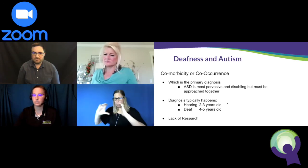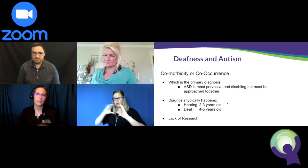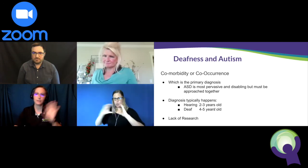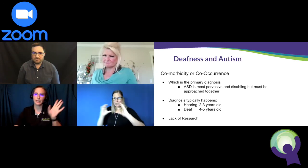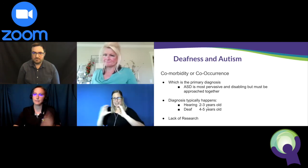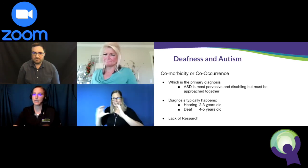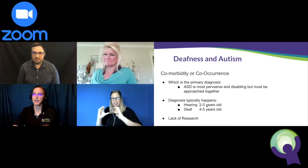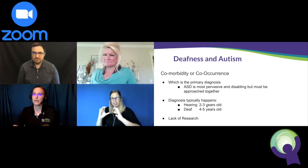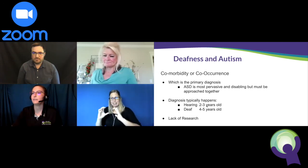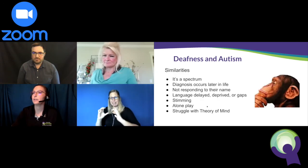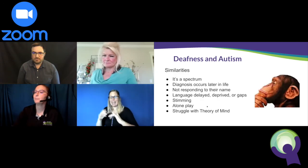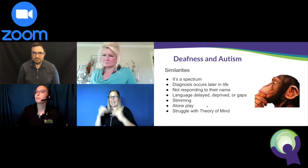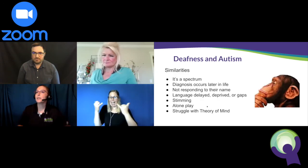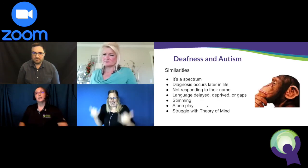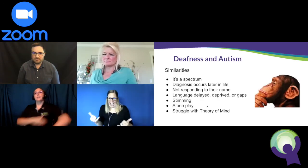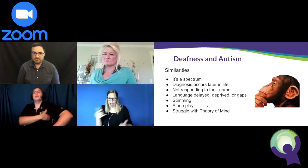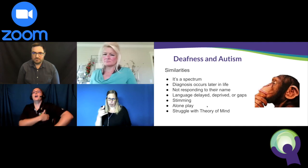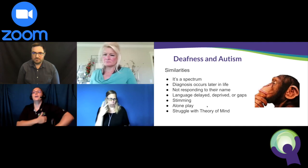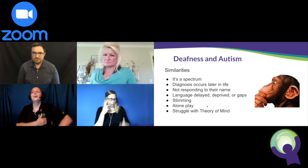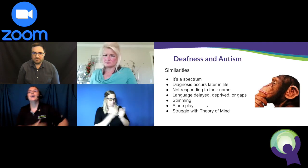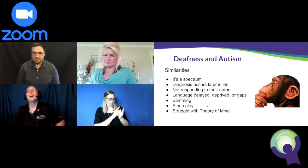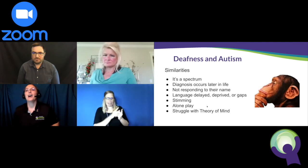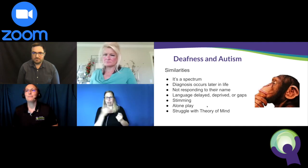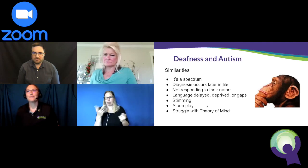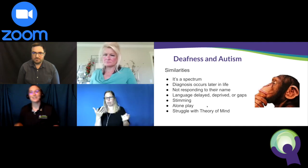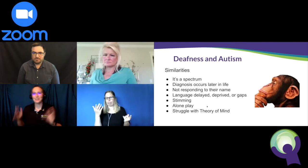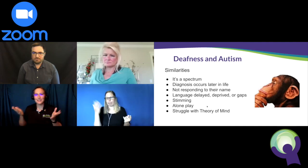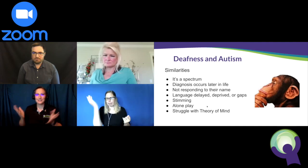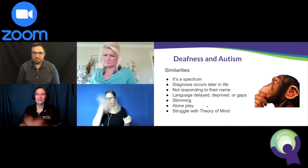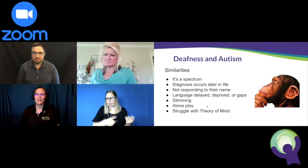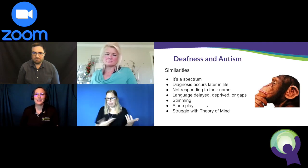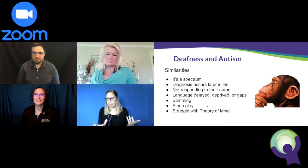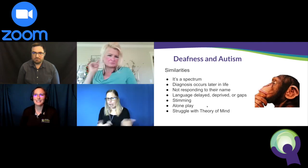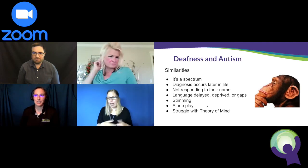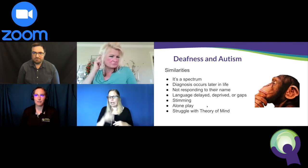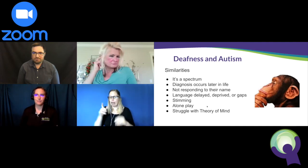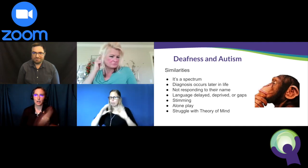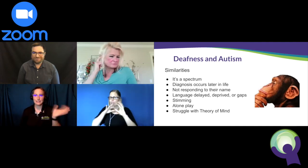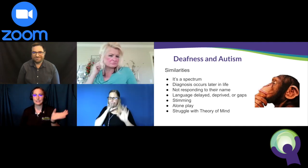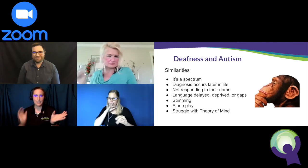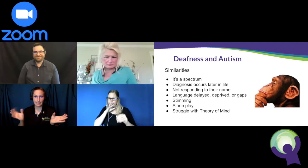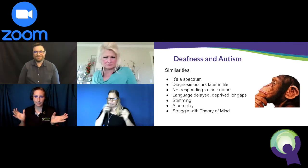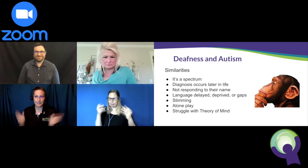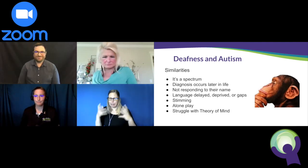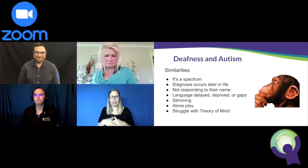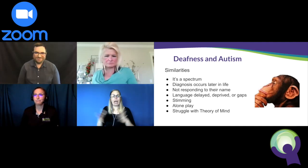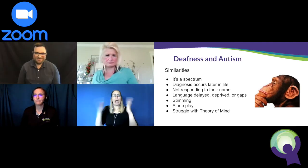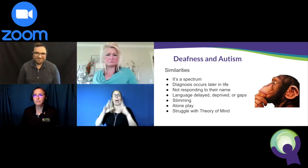If you met him, now you wouldn't even know. So some of the similarities of autism and deafness.